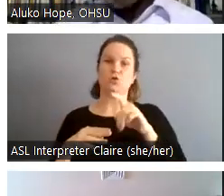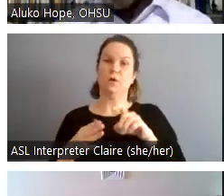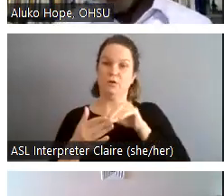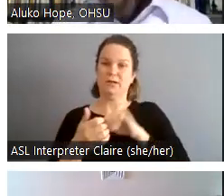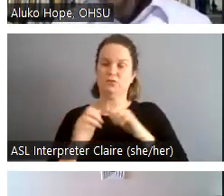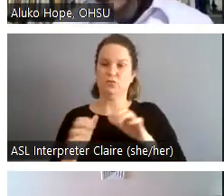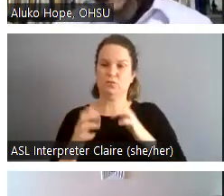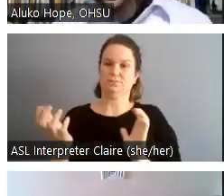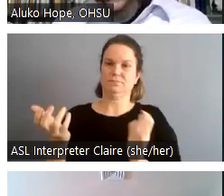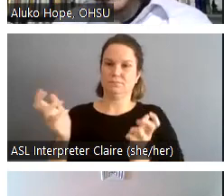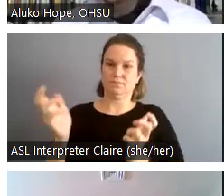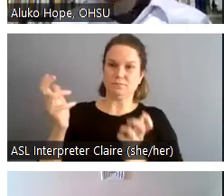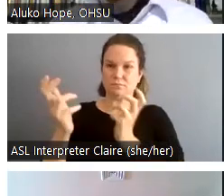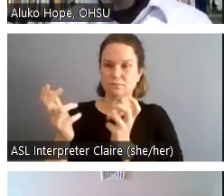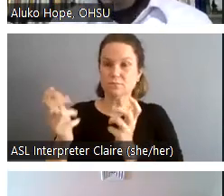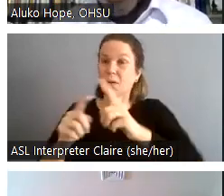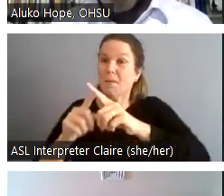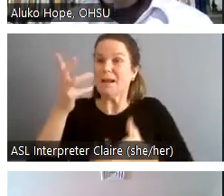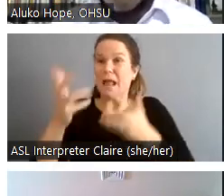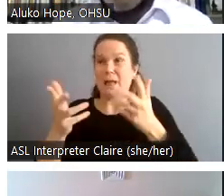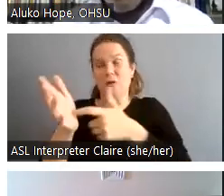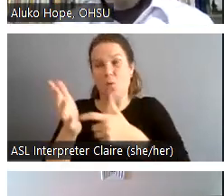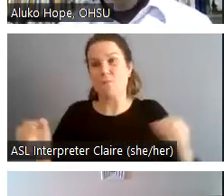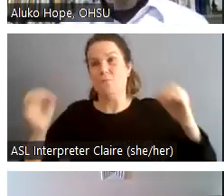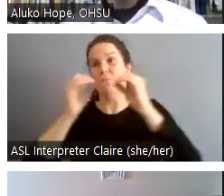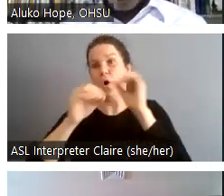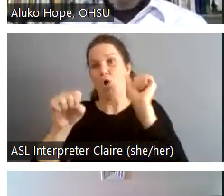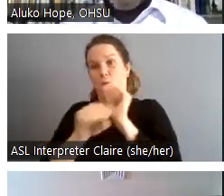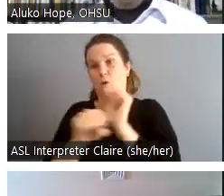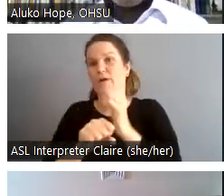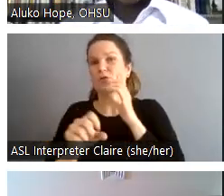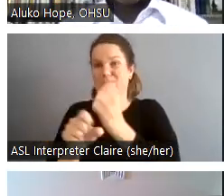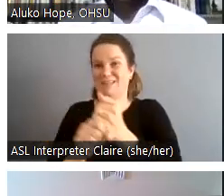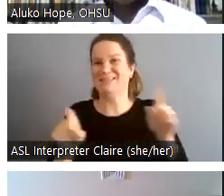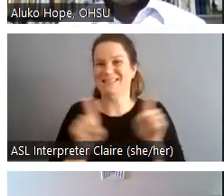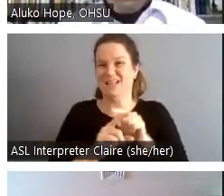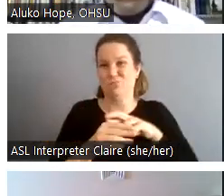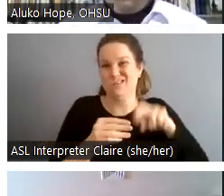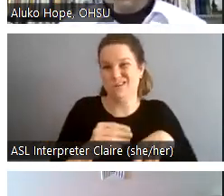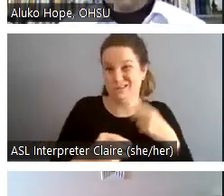put a lot more work to get to the same amount of capabilities that you did